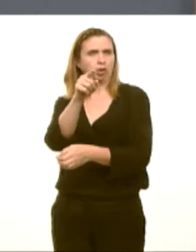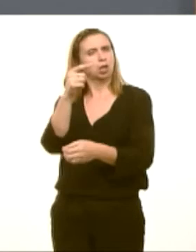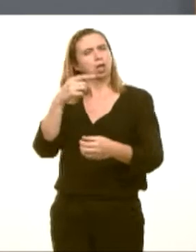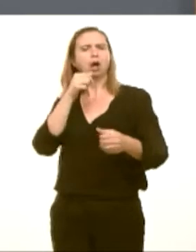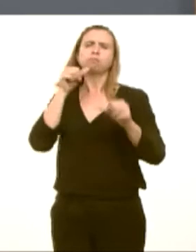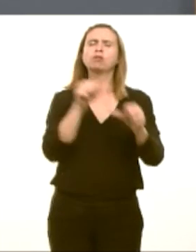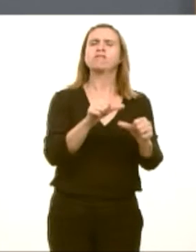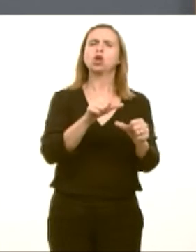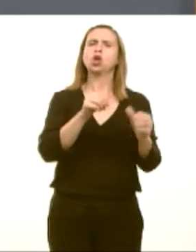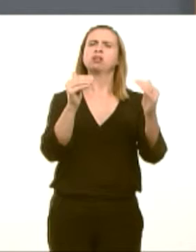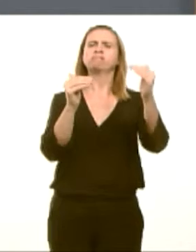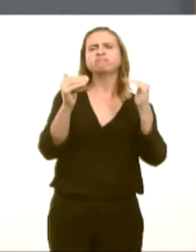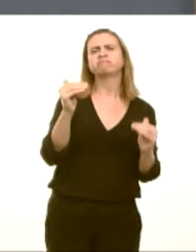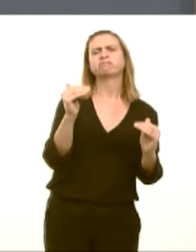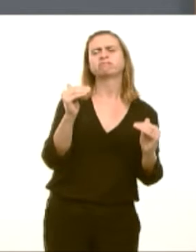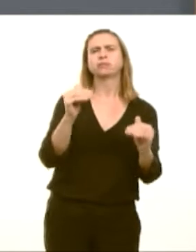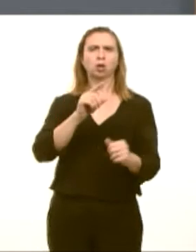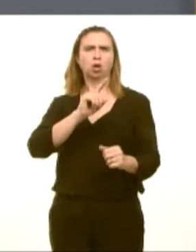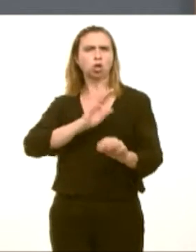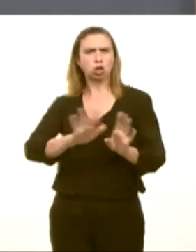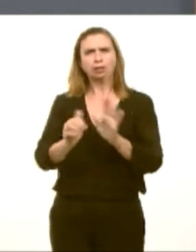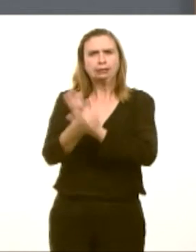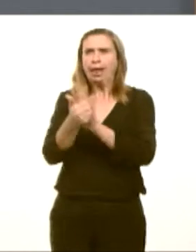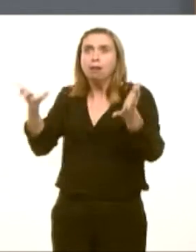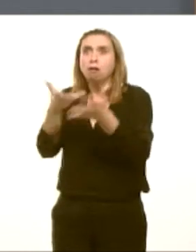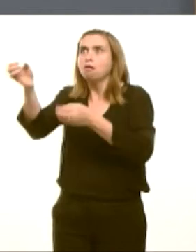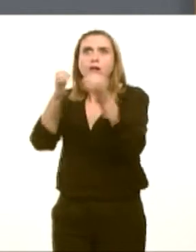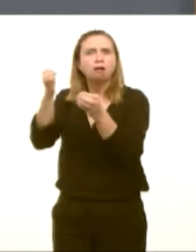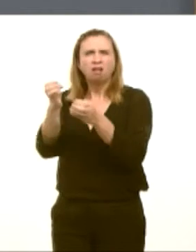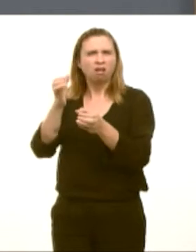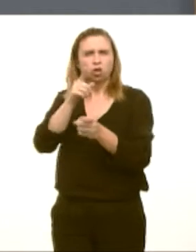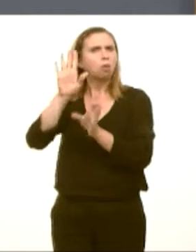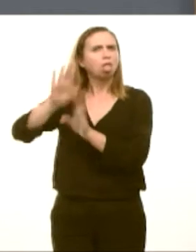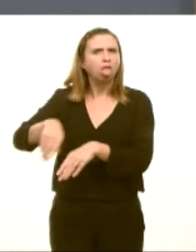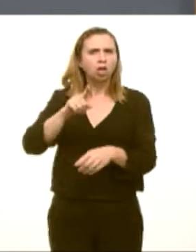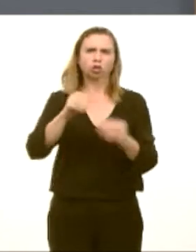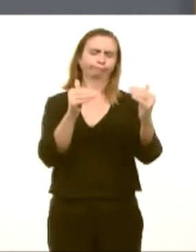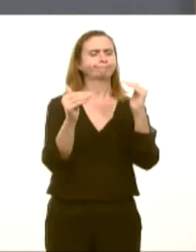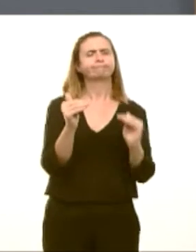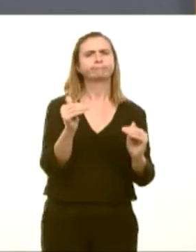Why is it that you prefer the withdrawal of services rather than planning for their future?